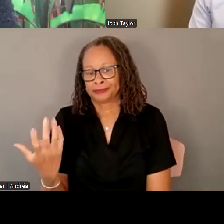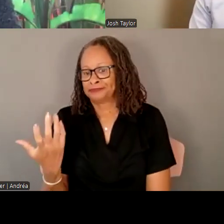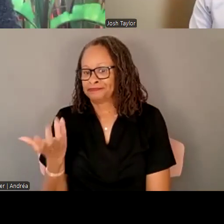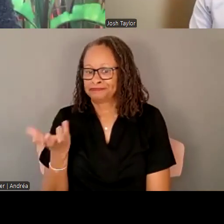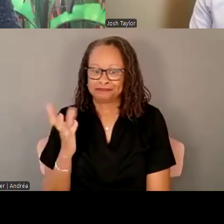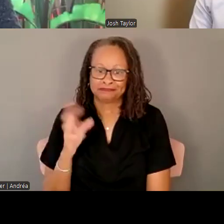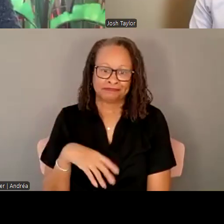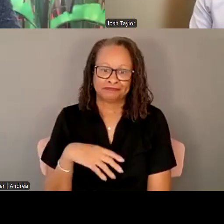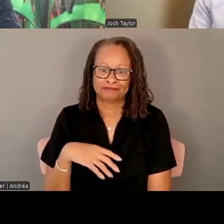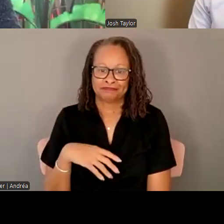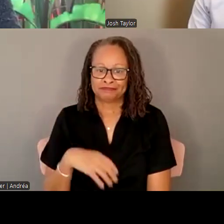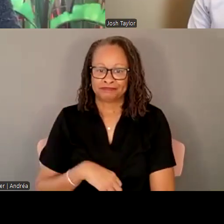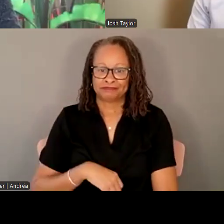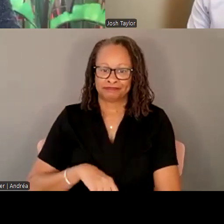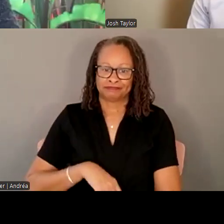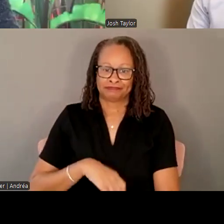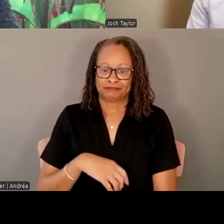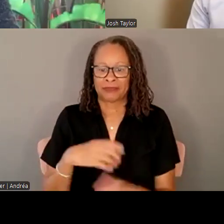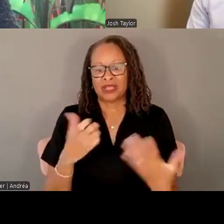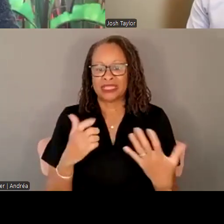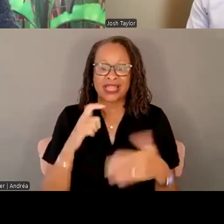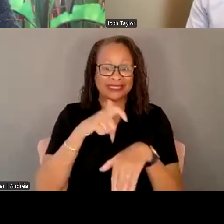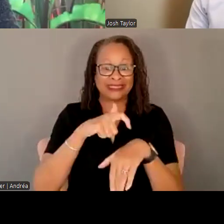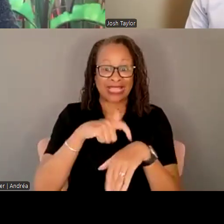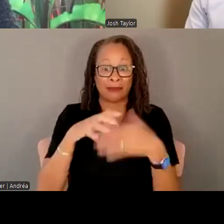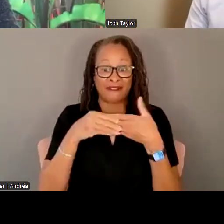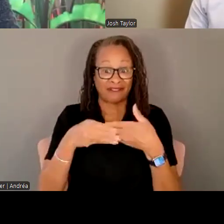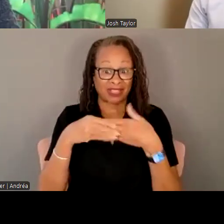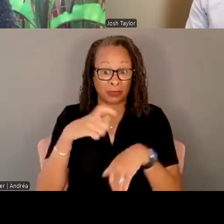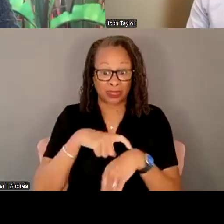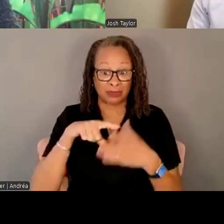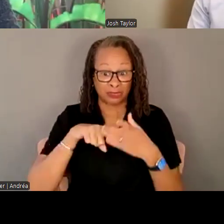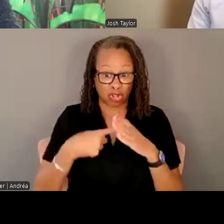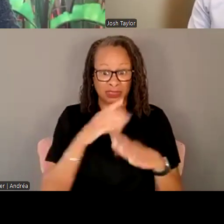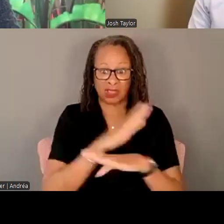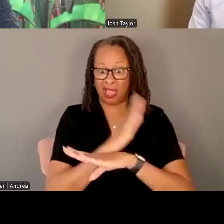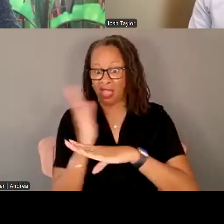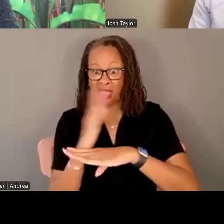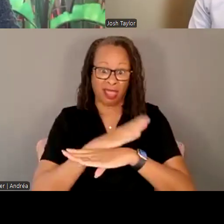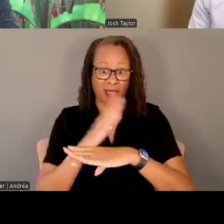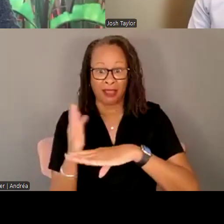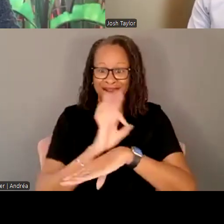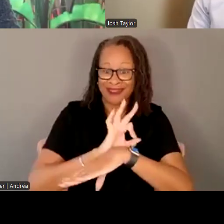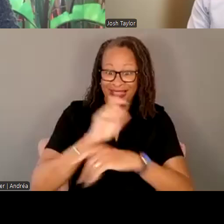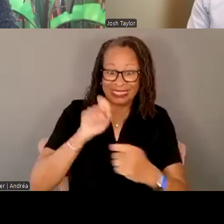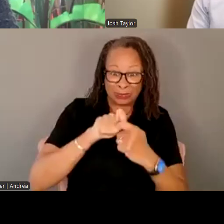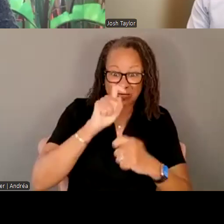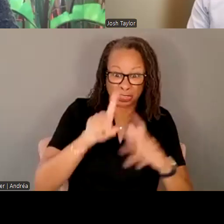they don't have to be there exactly at 9:00. You know, it could be you know, something, so,